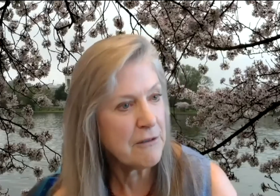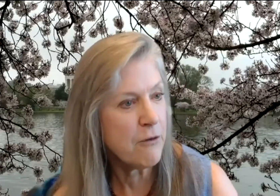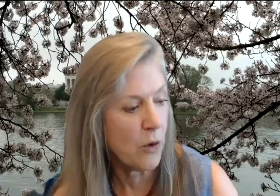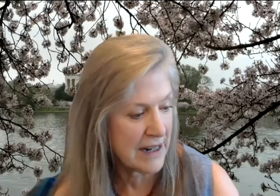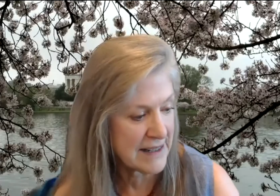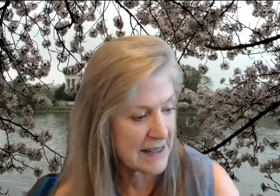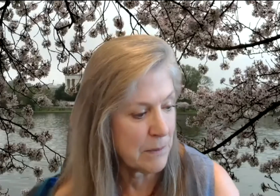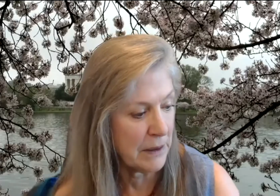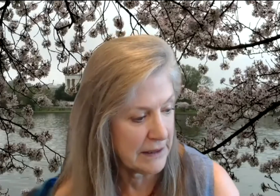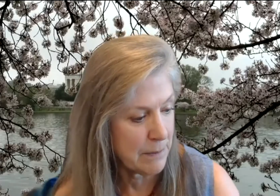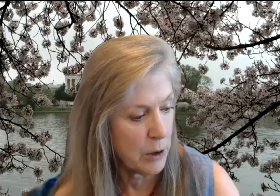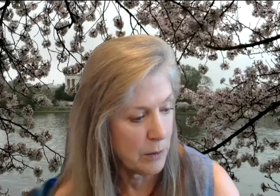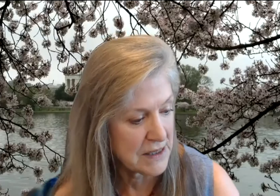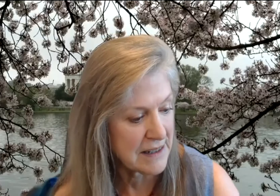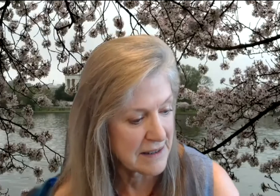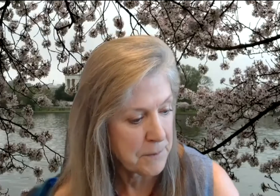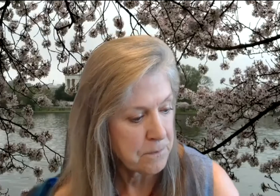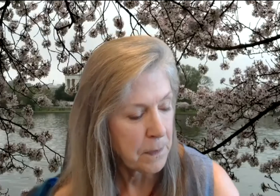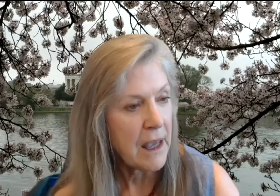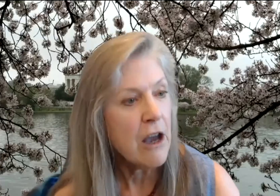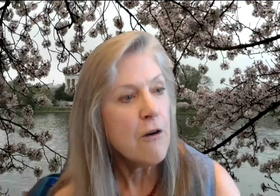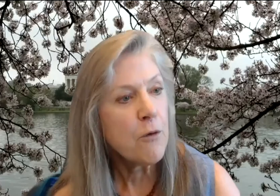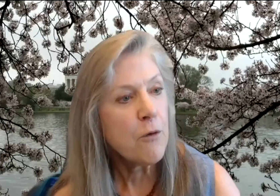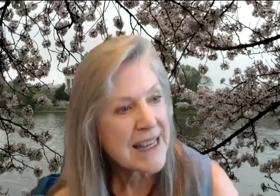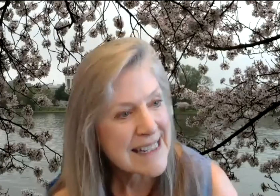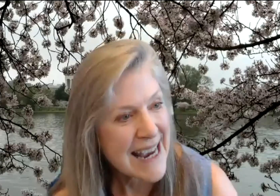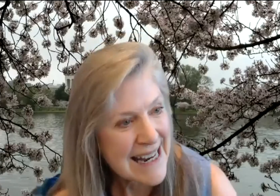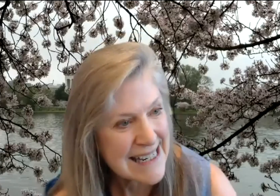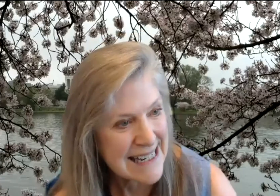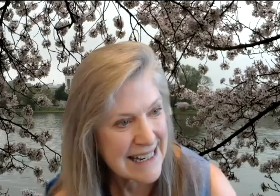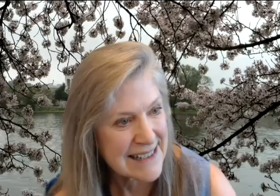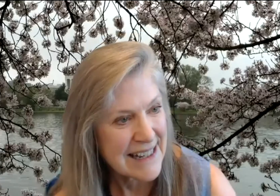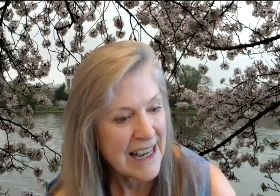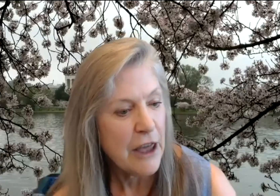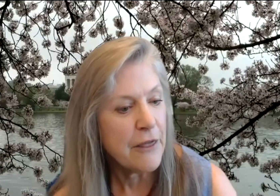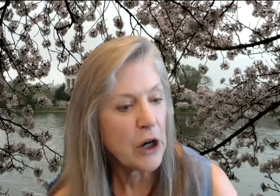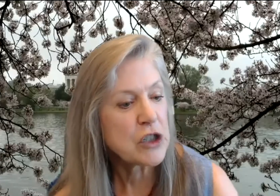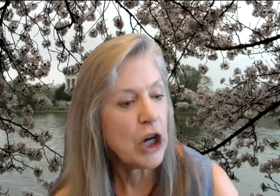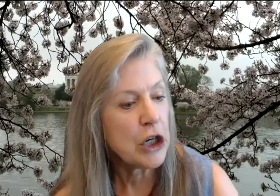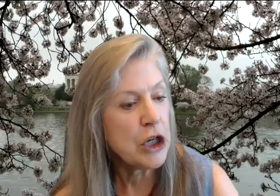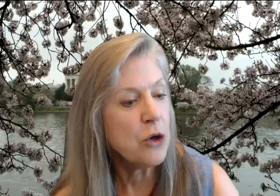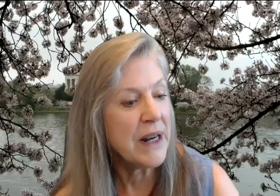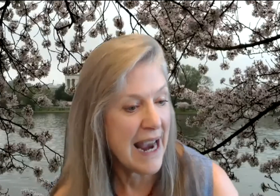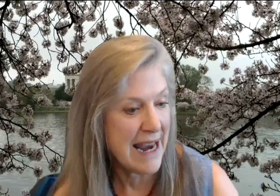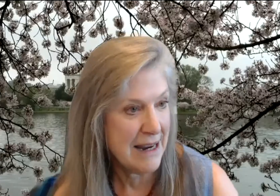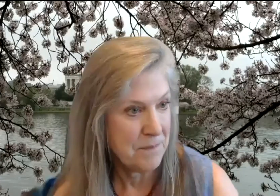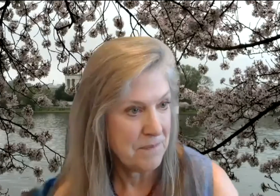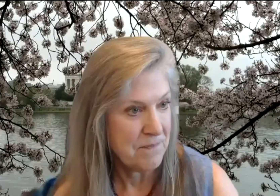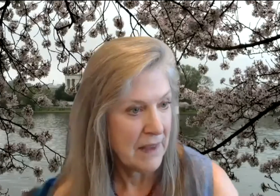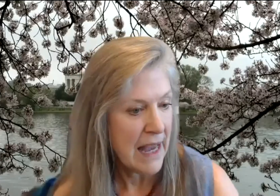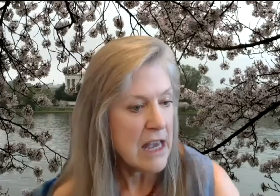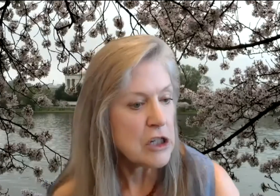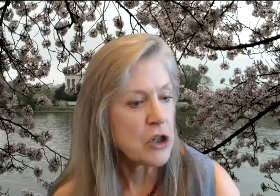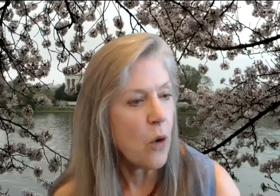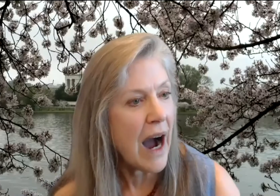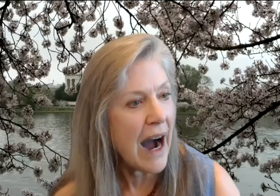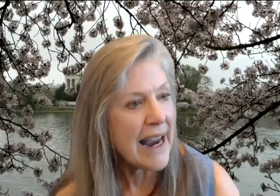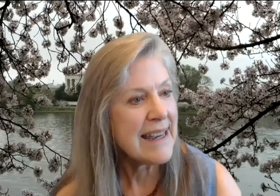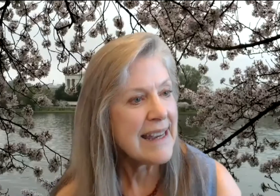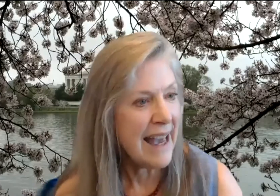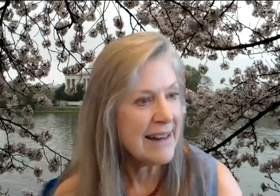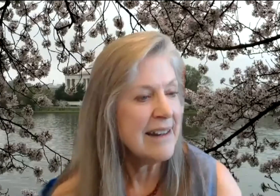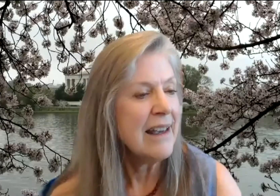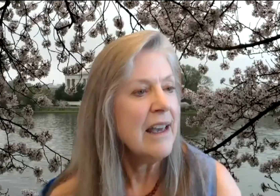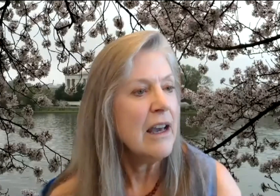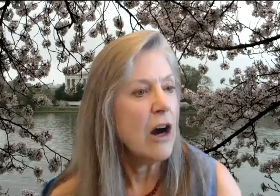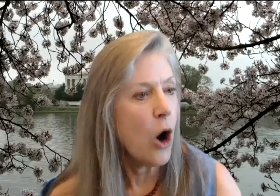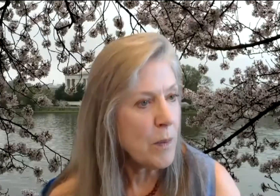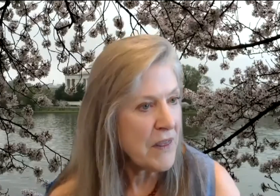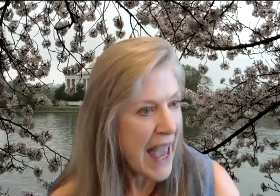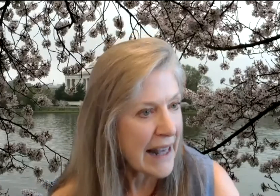mainly for accessibility purposes. For the attendees, there’s a Q & A. I can open that